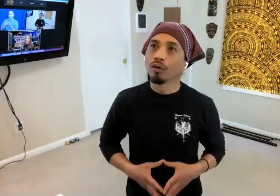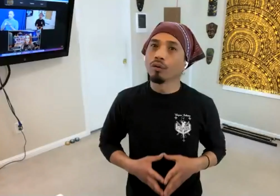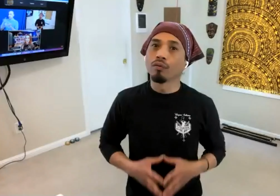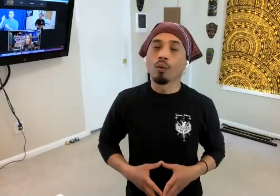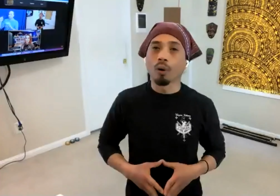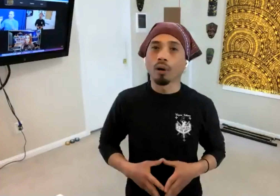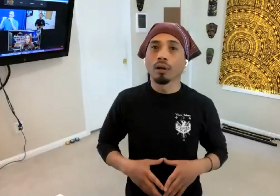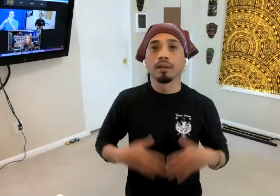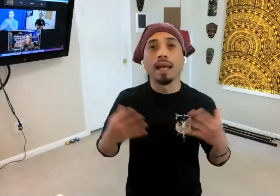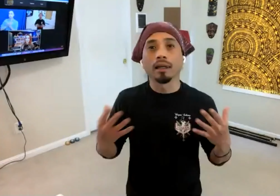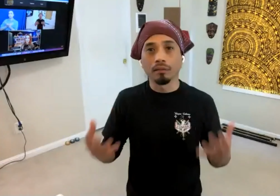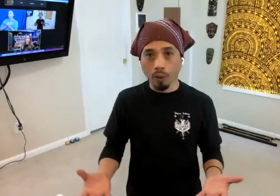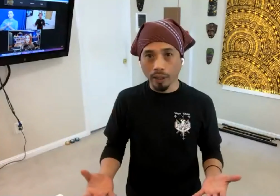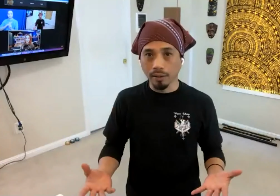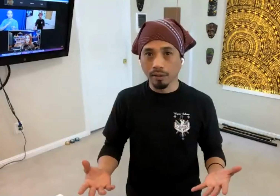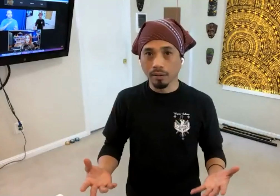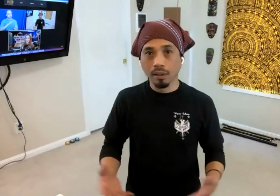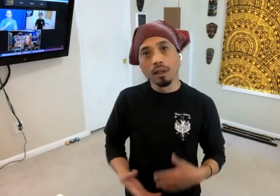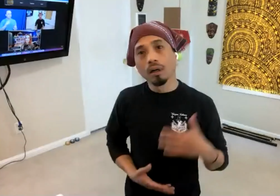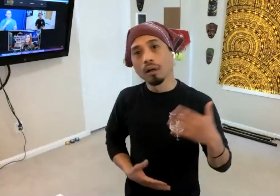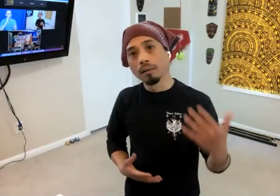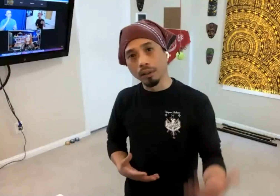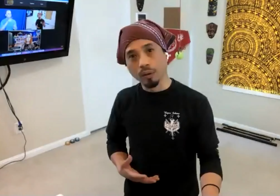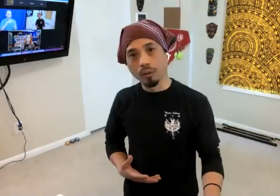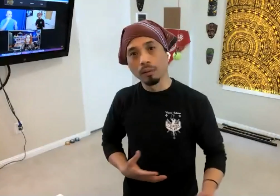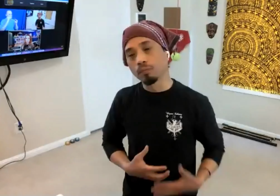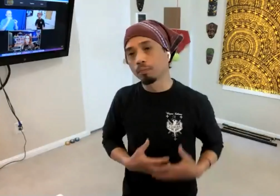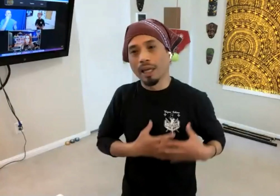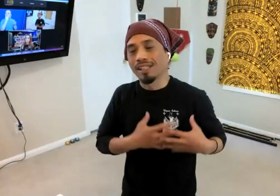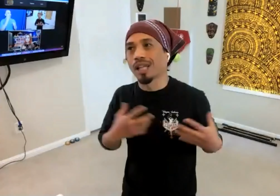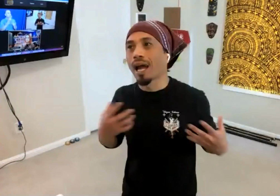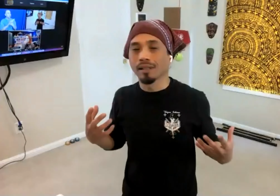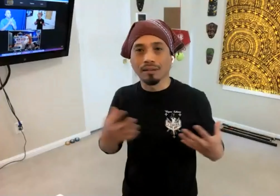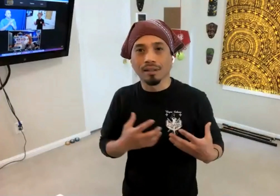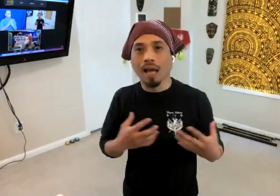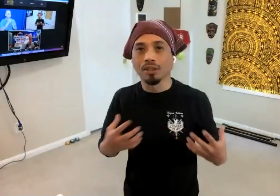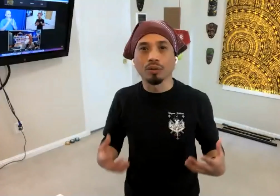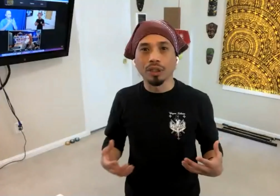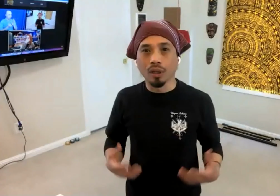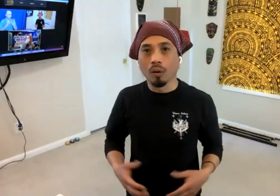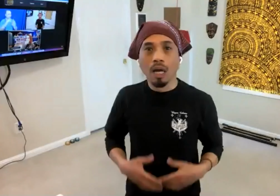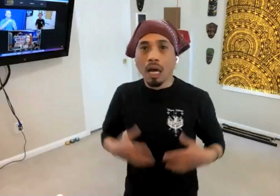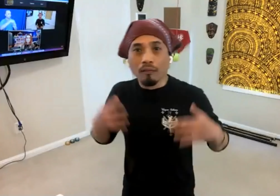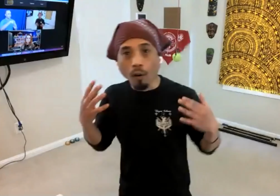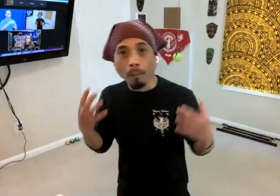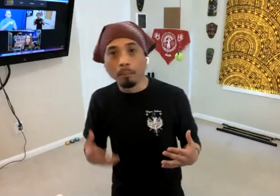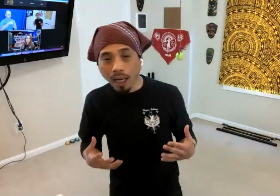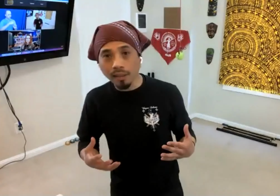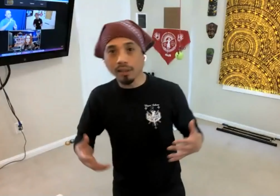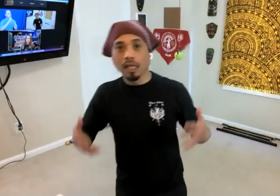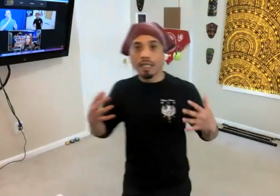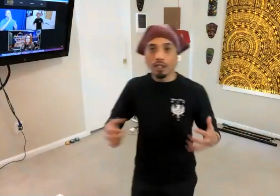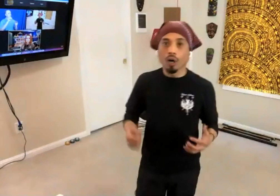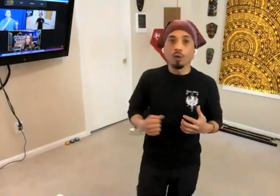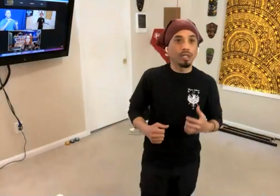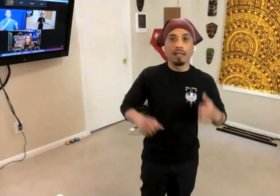MARTIAL ARTS FOR NEGATIVE WAYS. EXERCISING YOUR EGO.